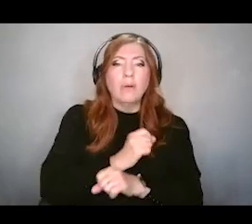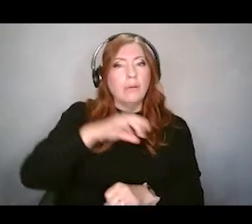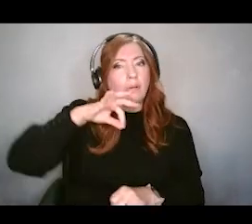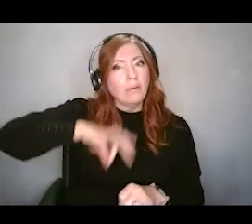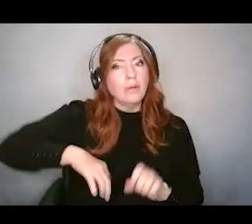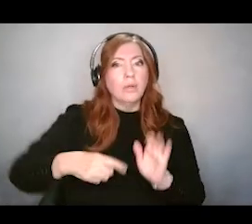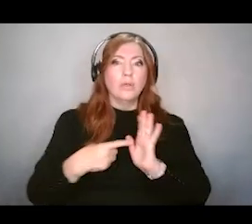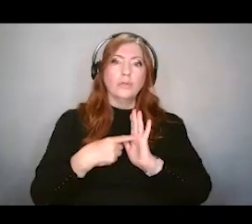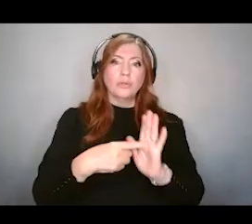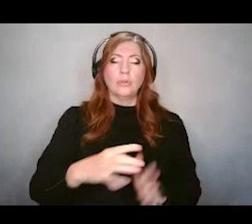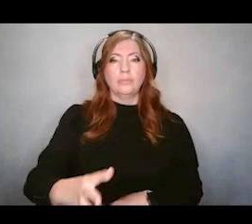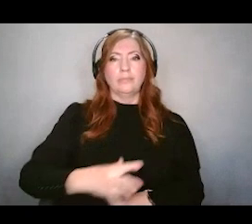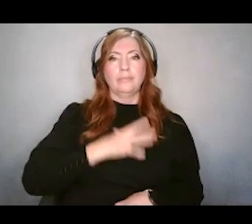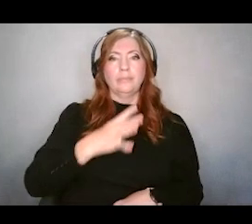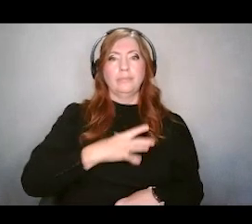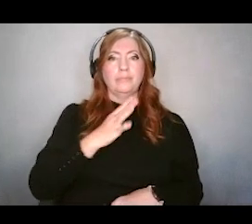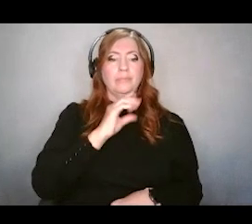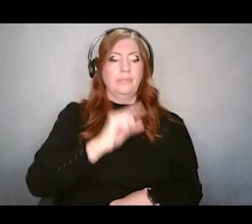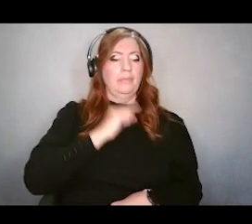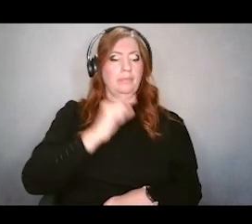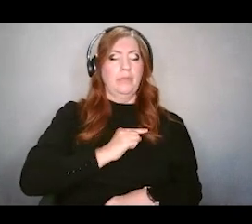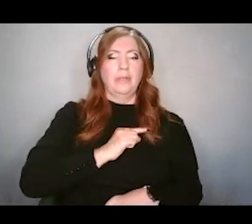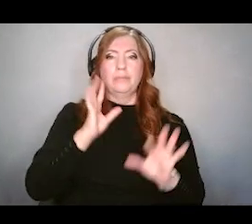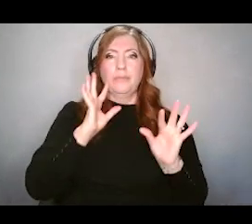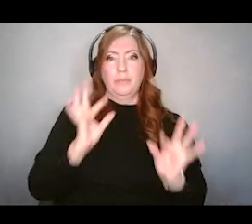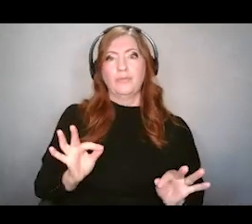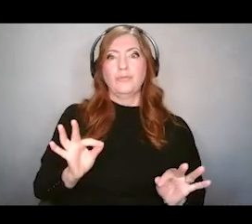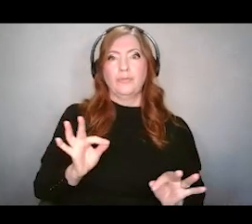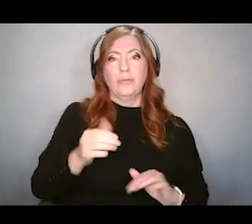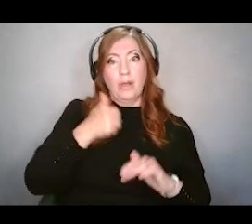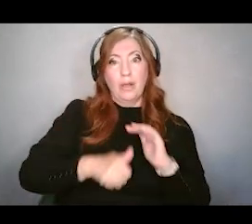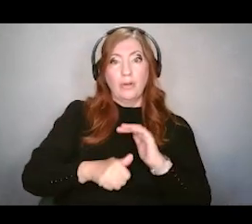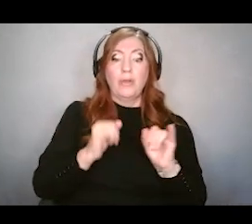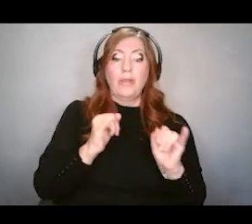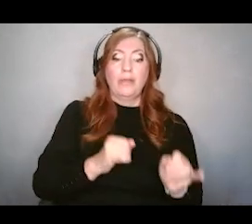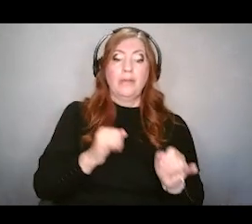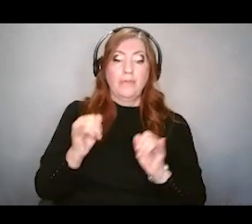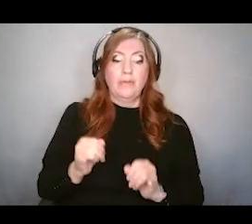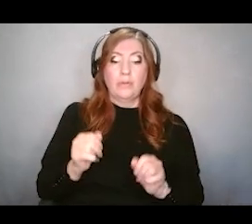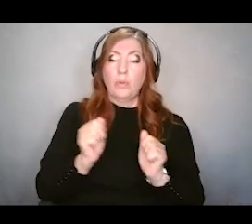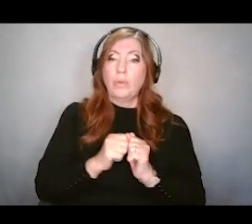formal eligibility determination under the Individuals with Disabilities Education Act